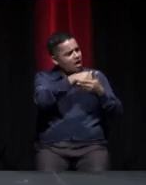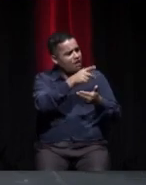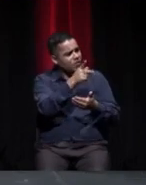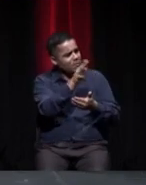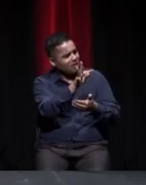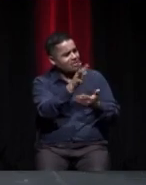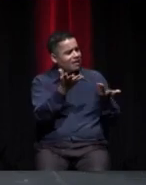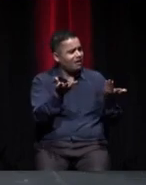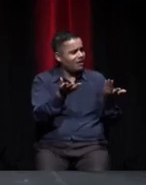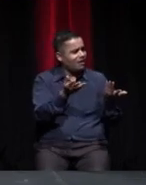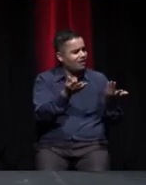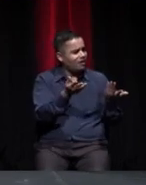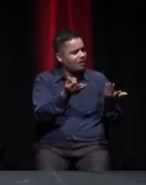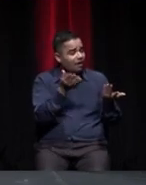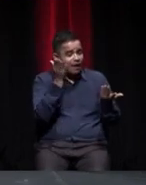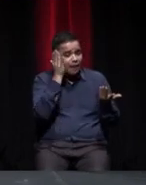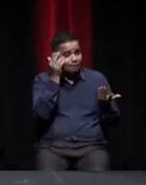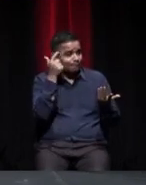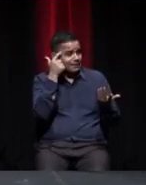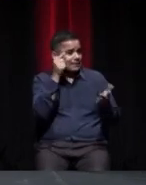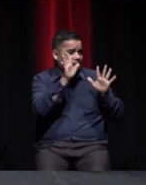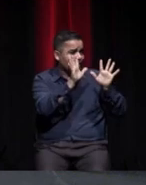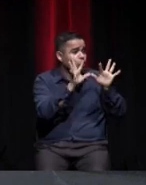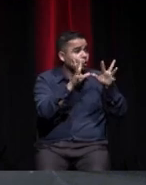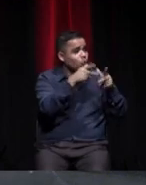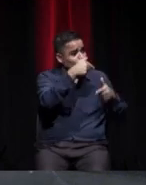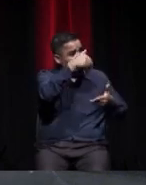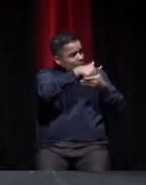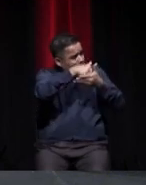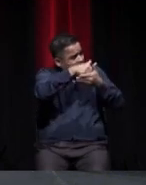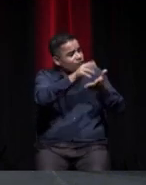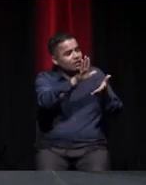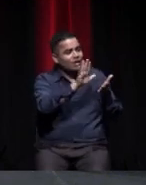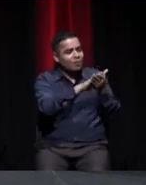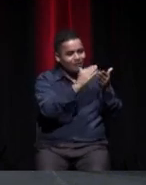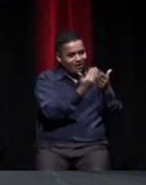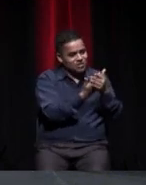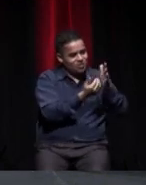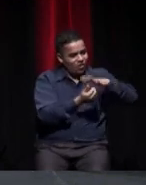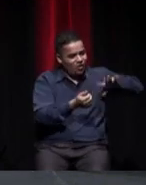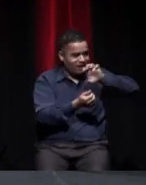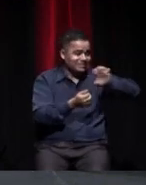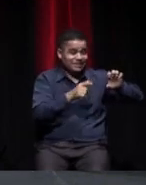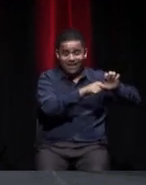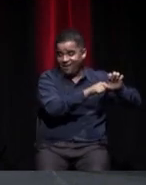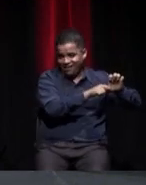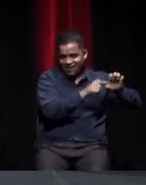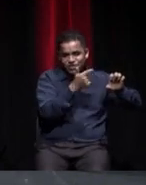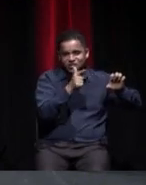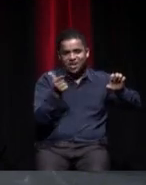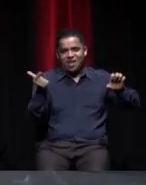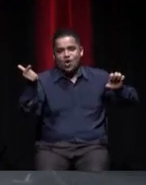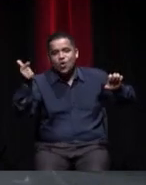She lived in a bubble. Of course, she lived in a left-wing school. For her, there wasn't any other candidate but those from PT.